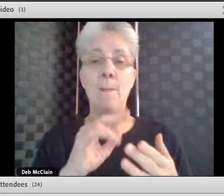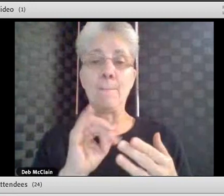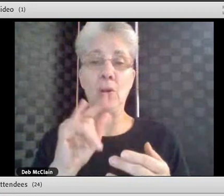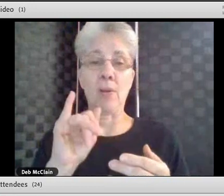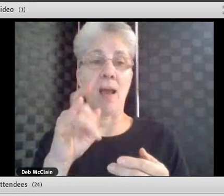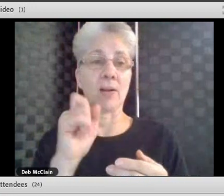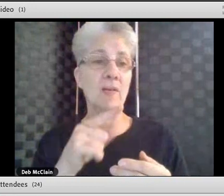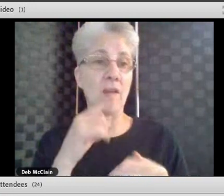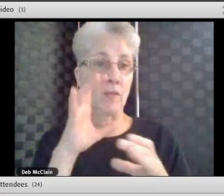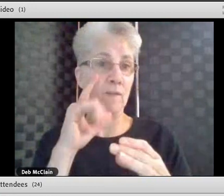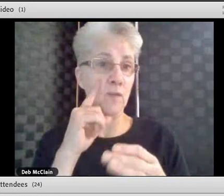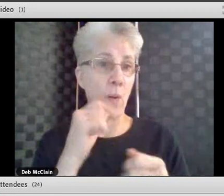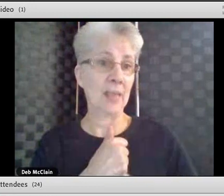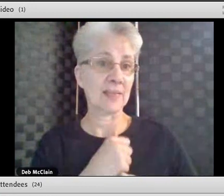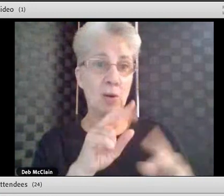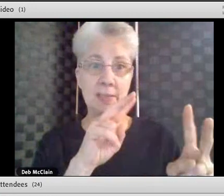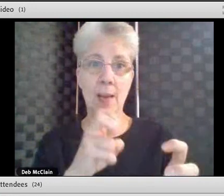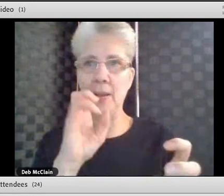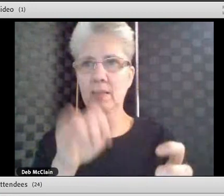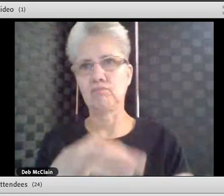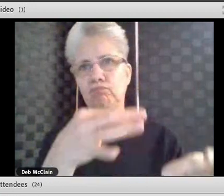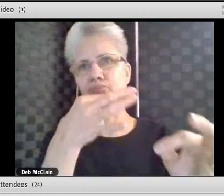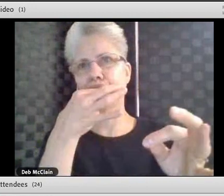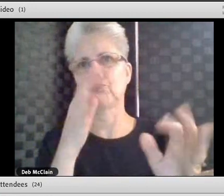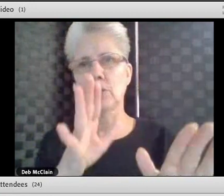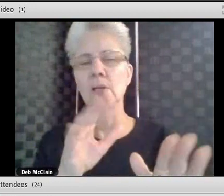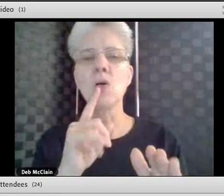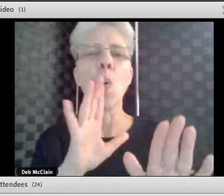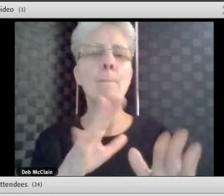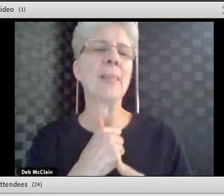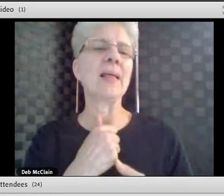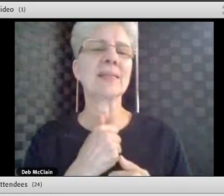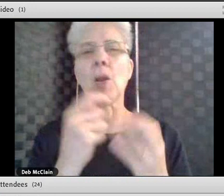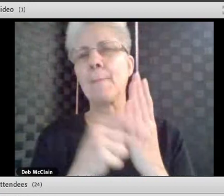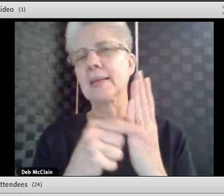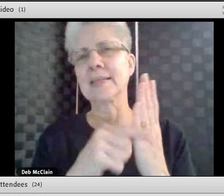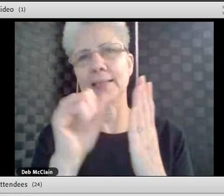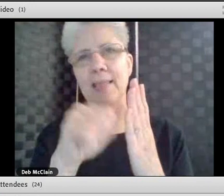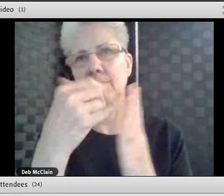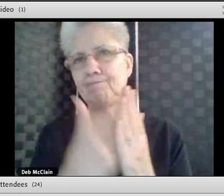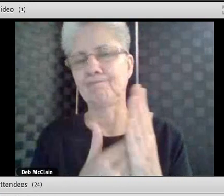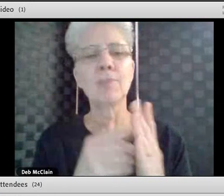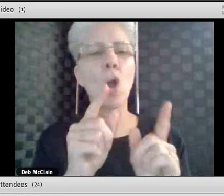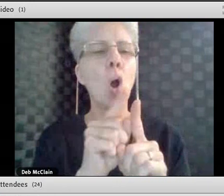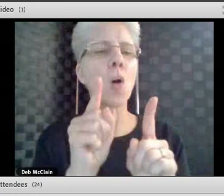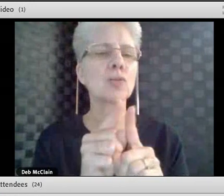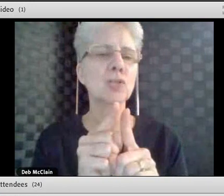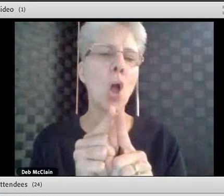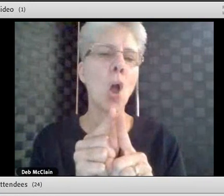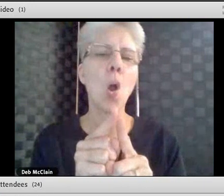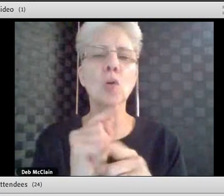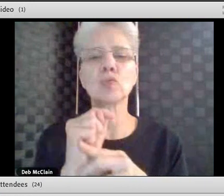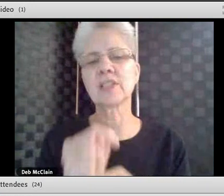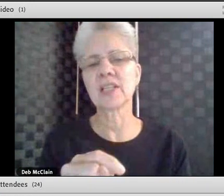to Military Periodicals, which you should check out if you're ever looking for a military topic. It's just military magazines.